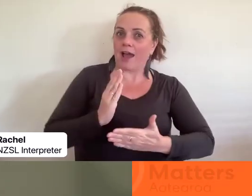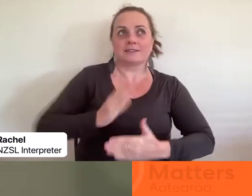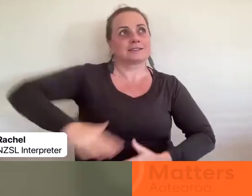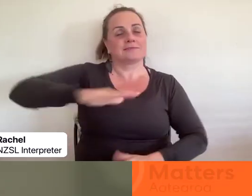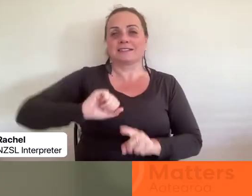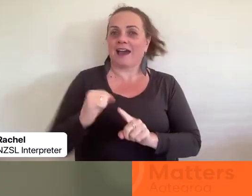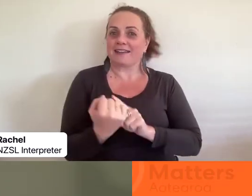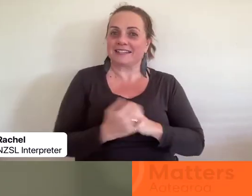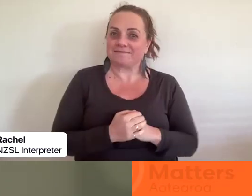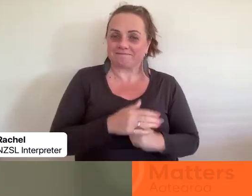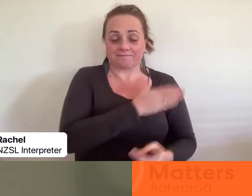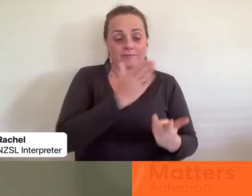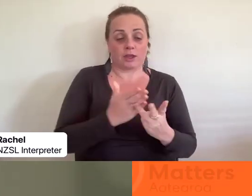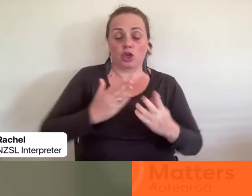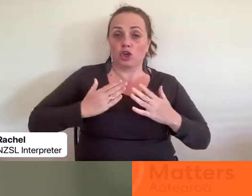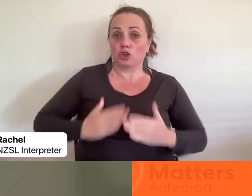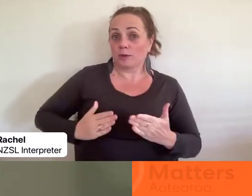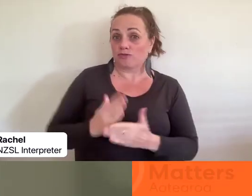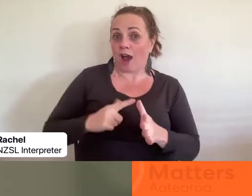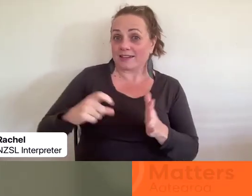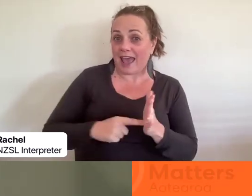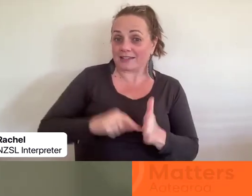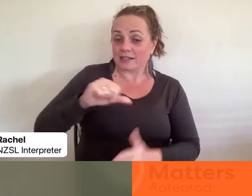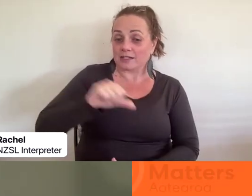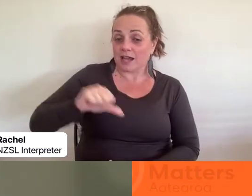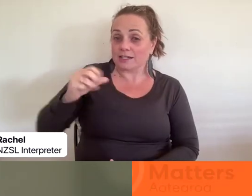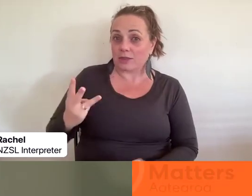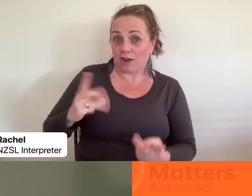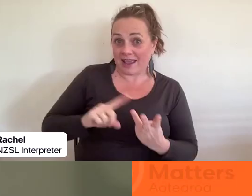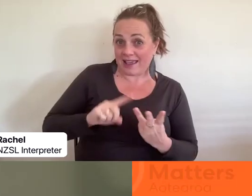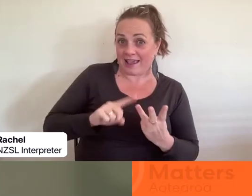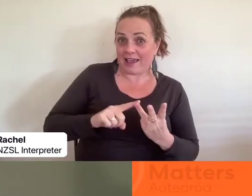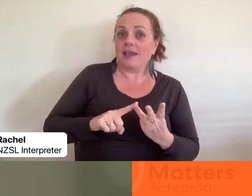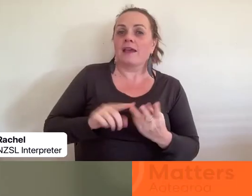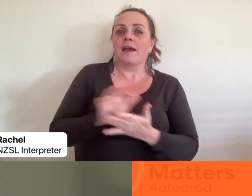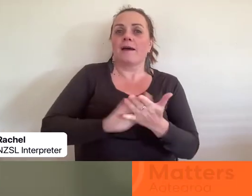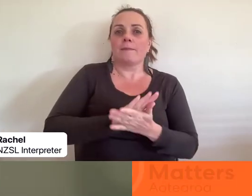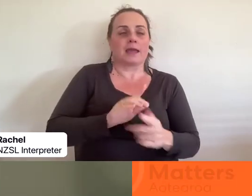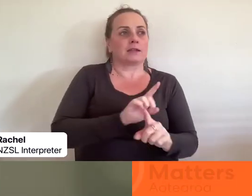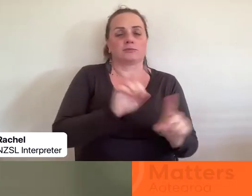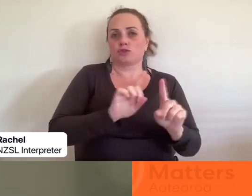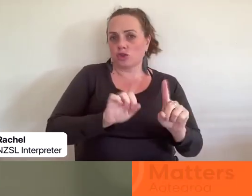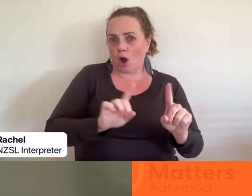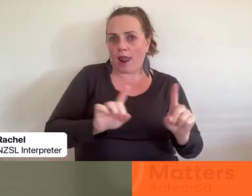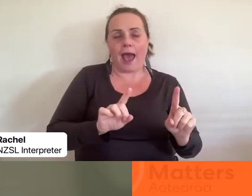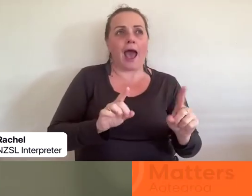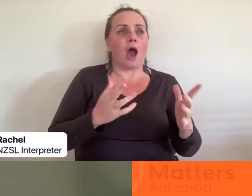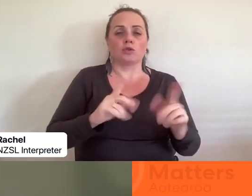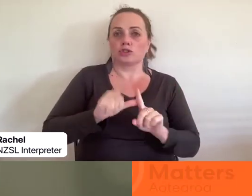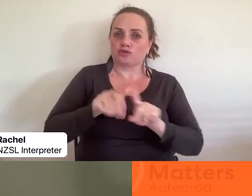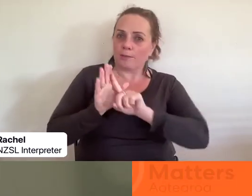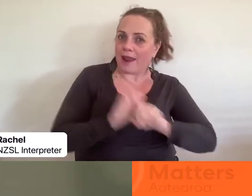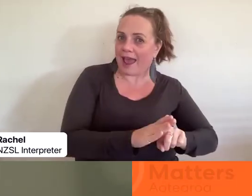The Human Rights Act 1993, it prohibits or does not allow discriminations on the grounds